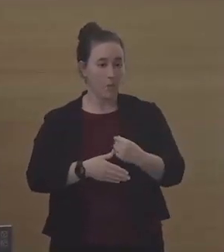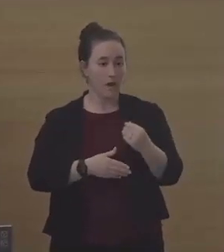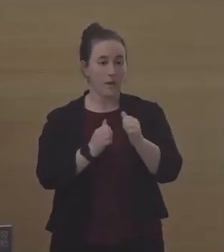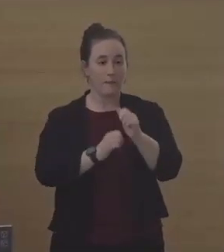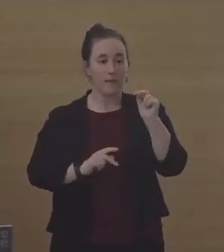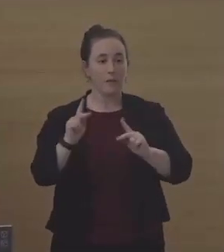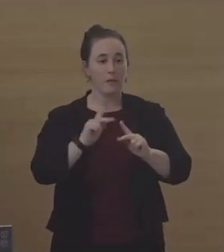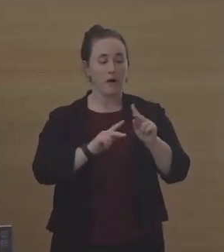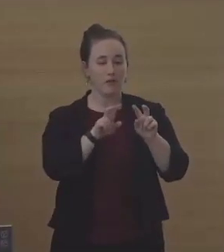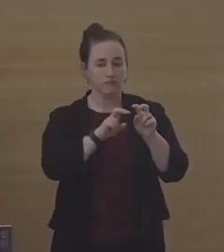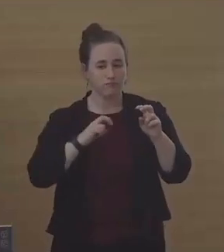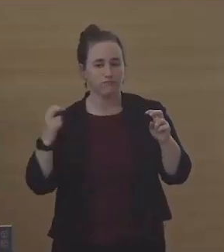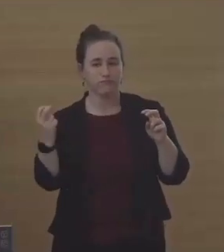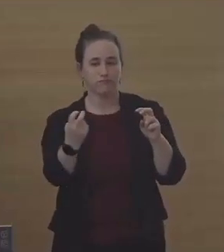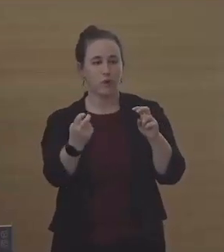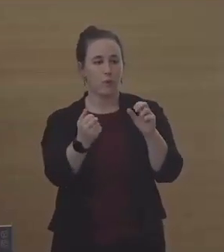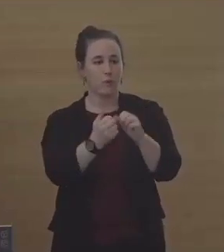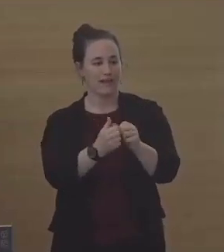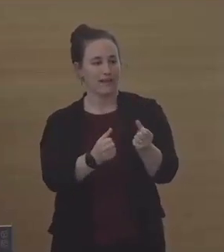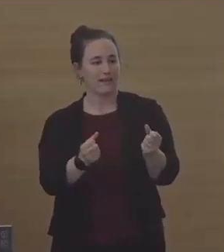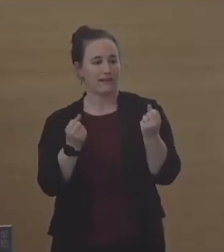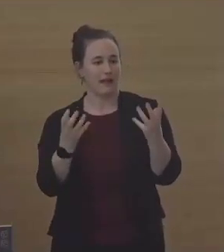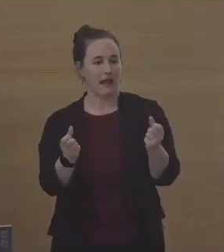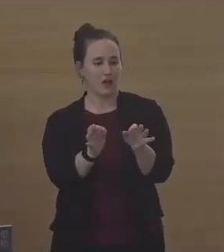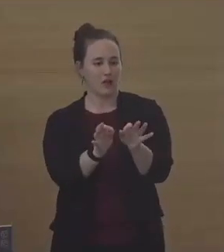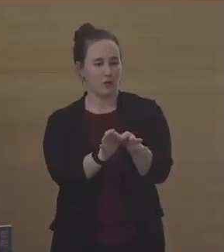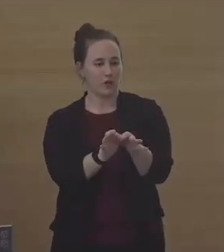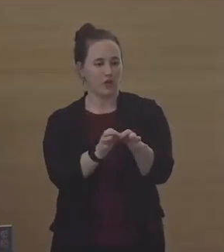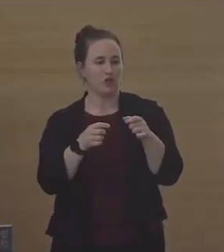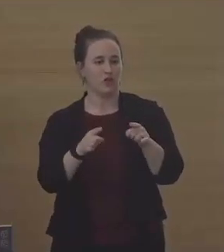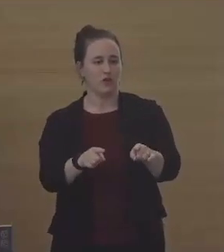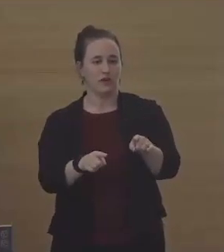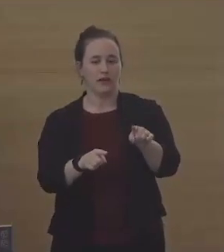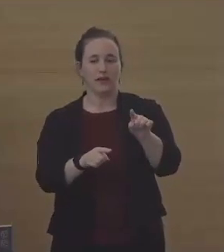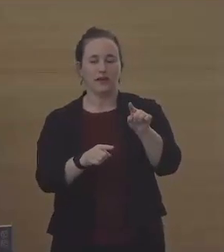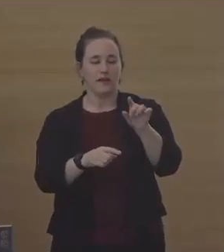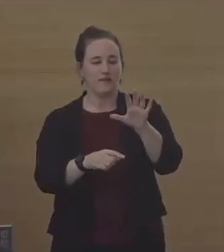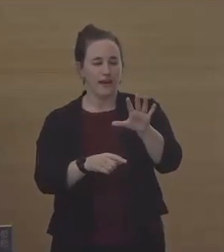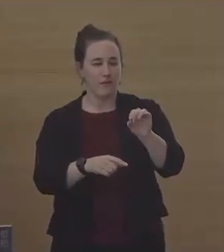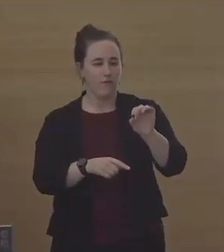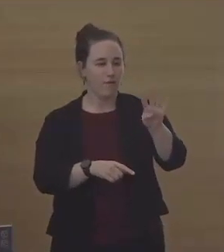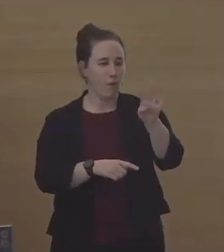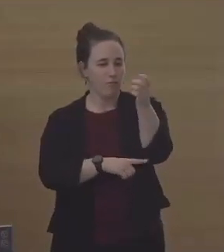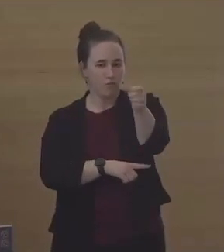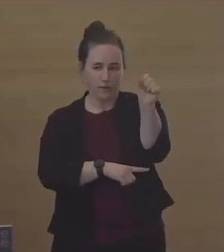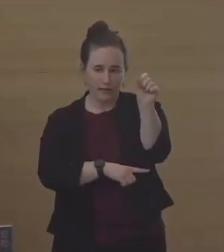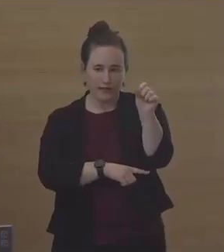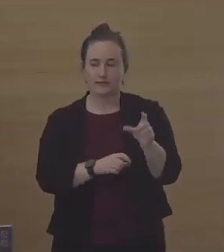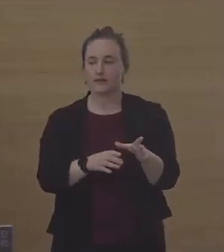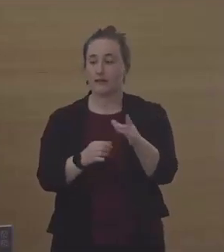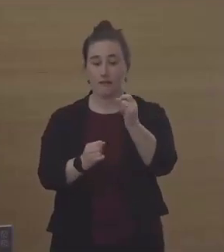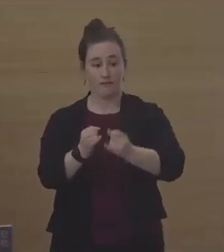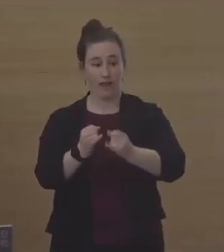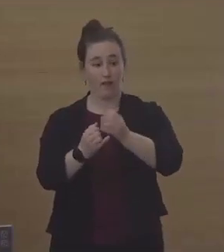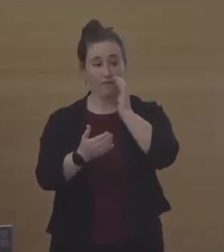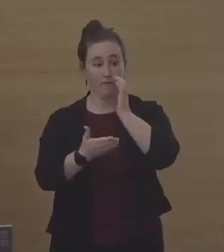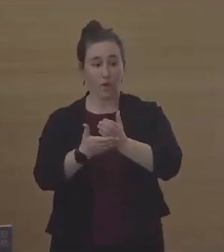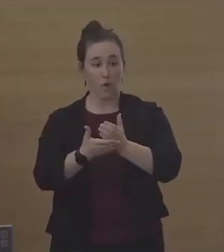surrounding an ASL interpreter, and this is during the 504 sit-ins. And finally, a photo of the Capitol Crawl.